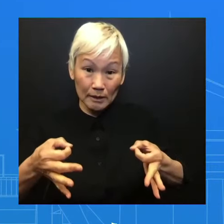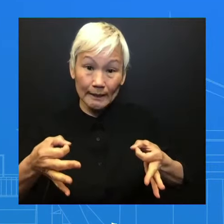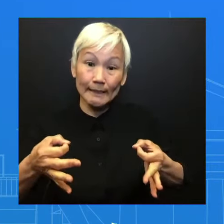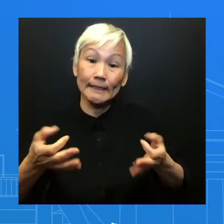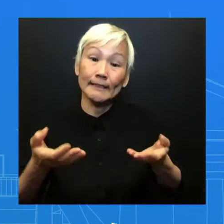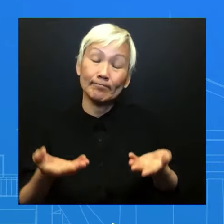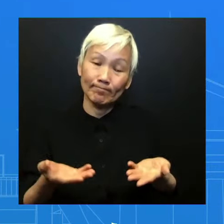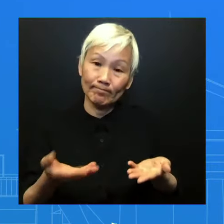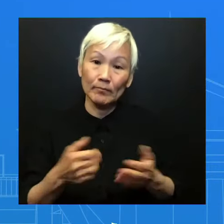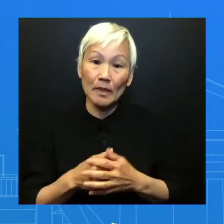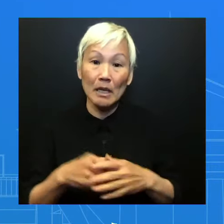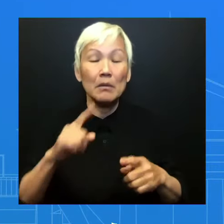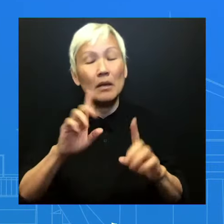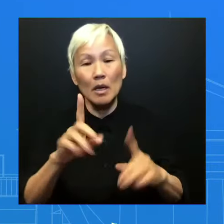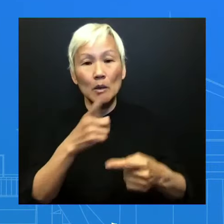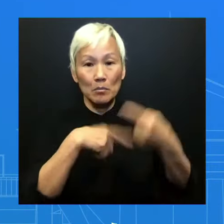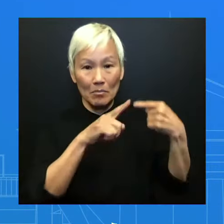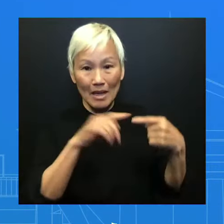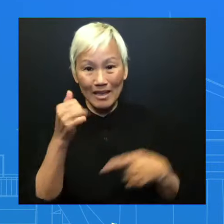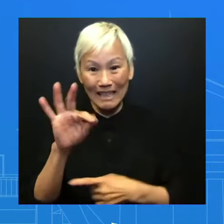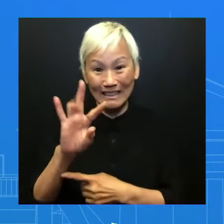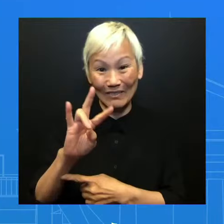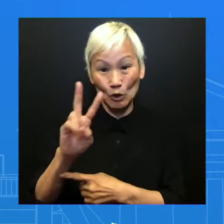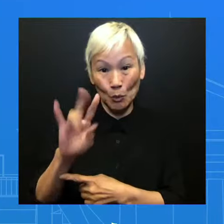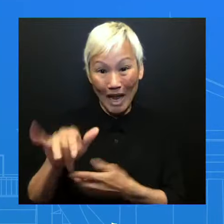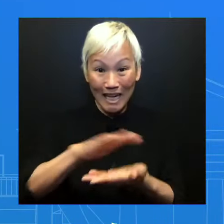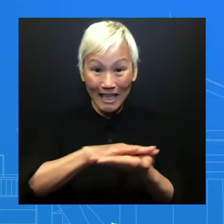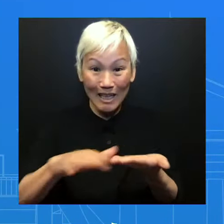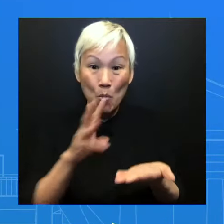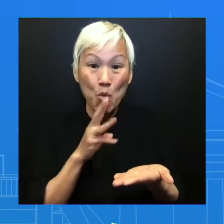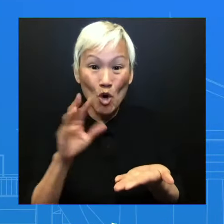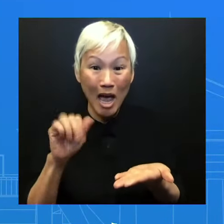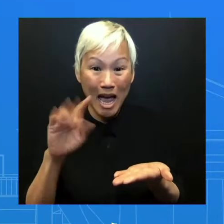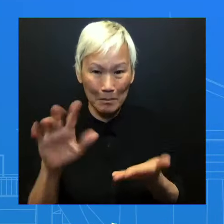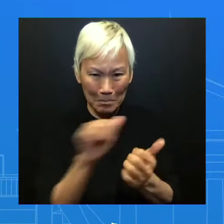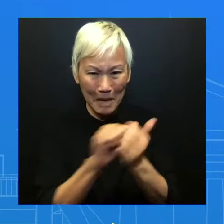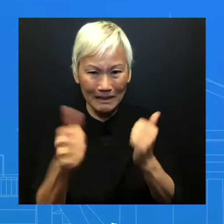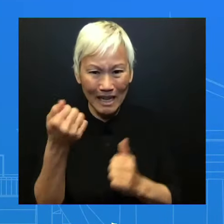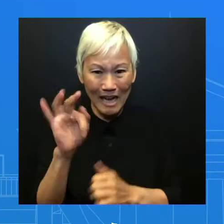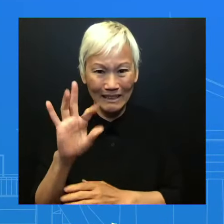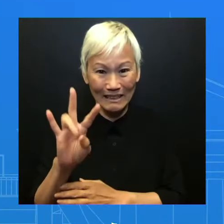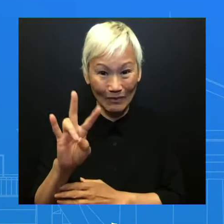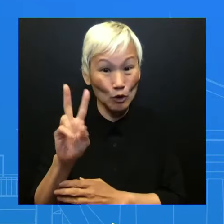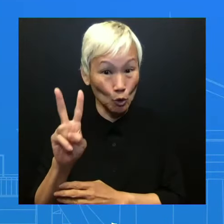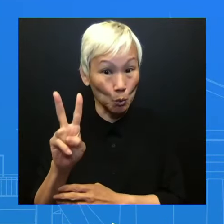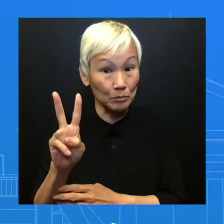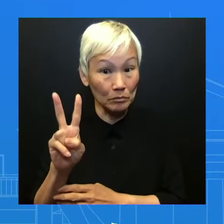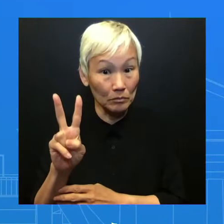and has since been used by Republican and Democratic administrations alike to protect our nation's land and water.